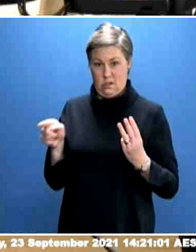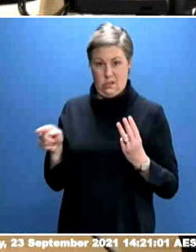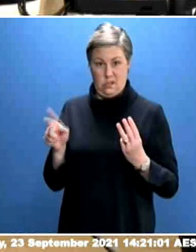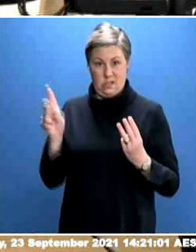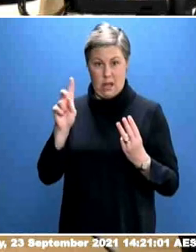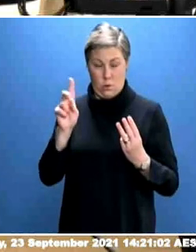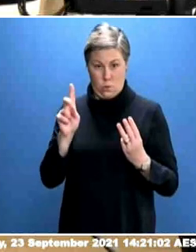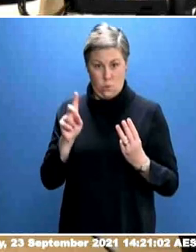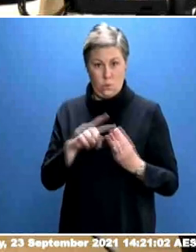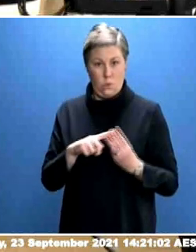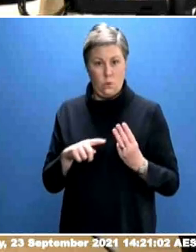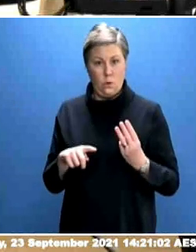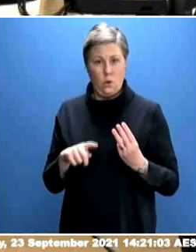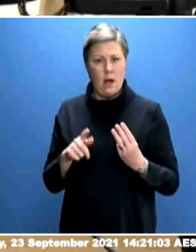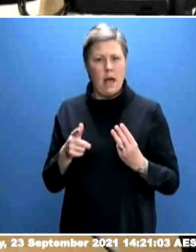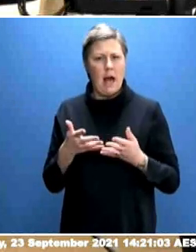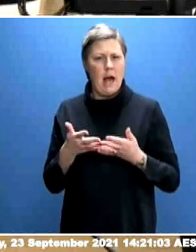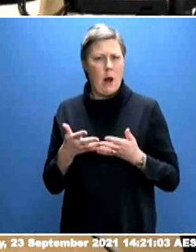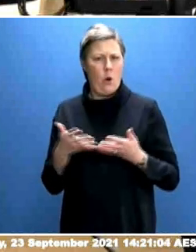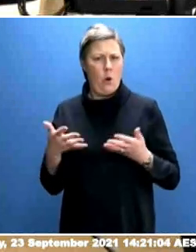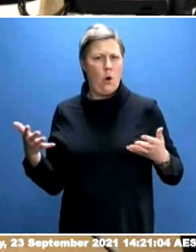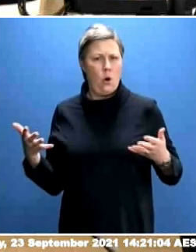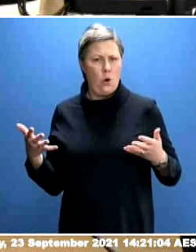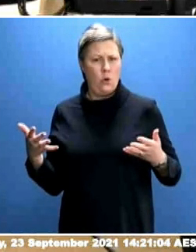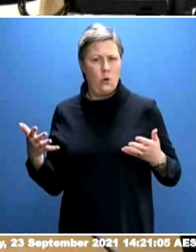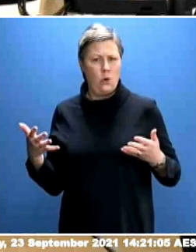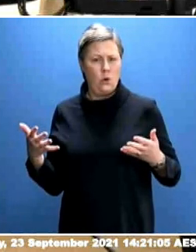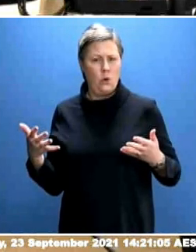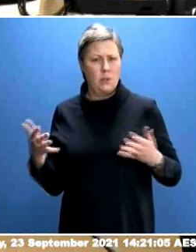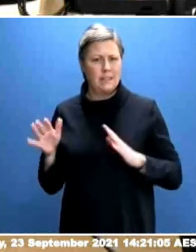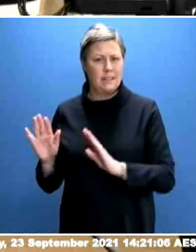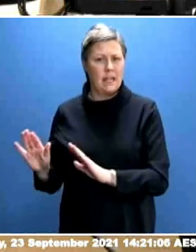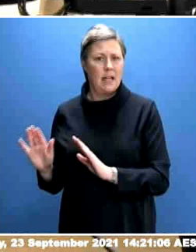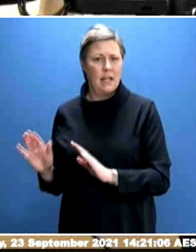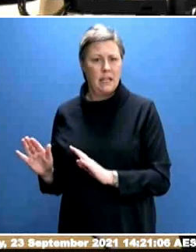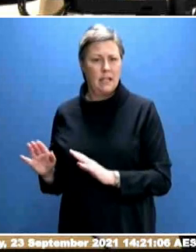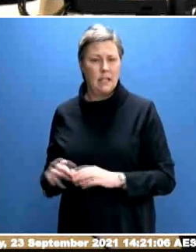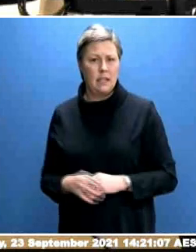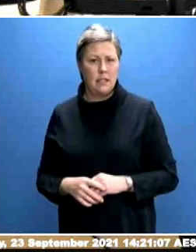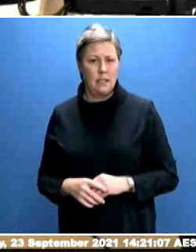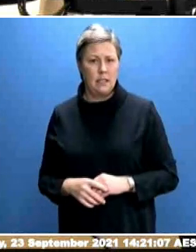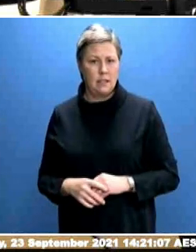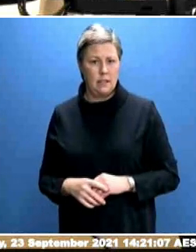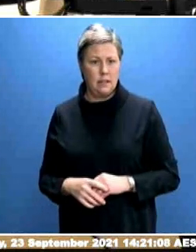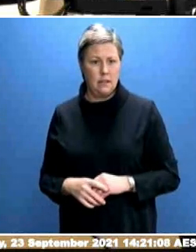Are you able to tell us what length of stays they had? Yes.